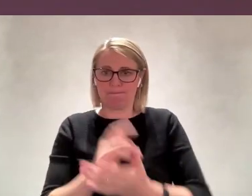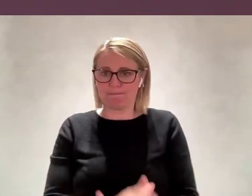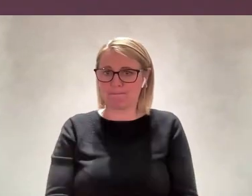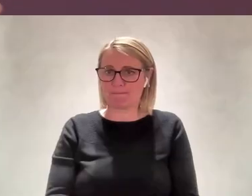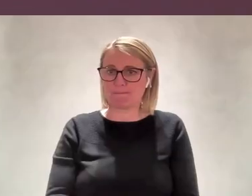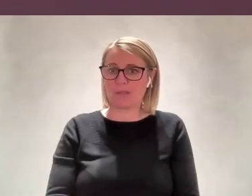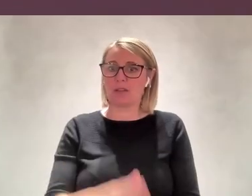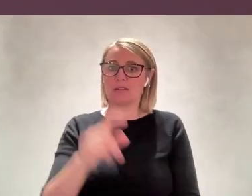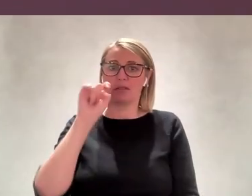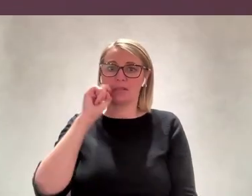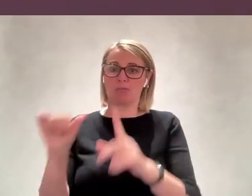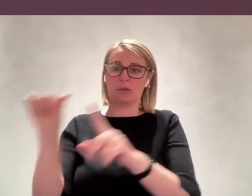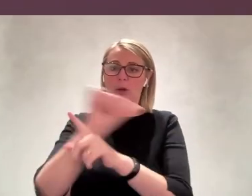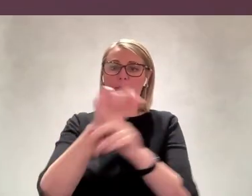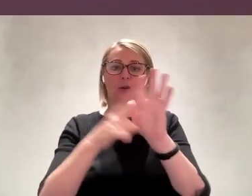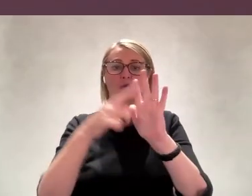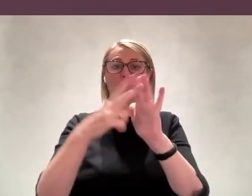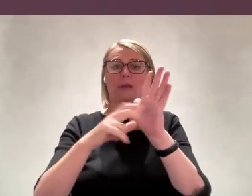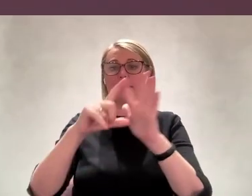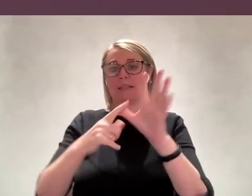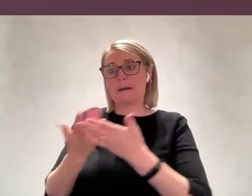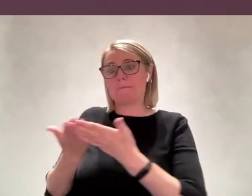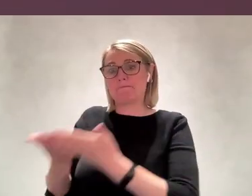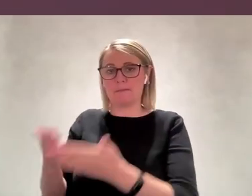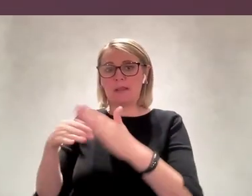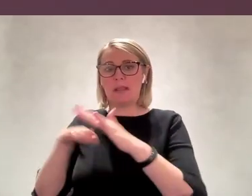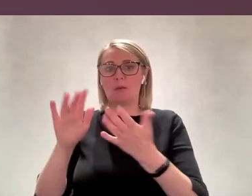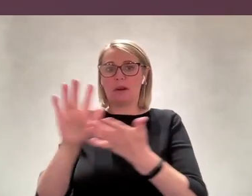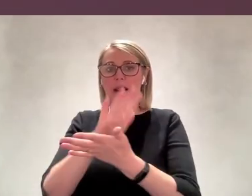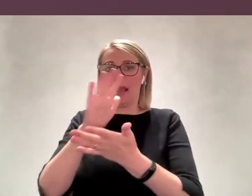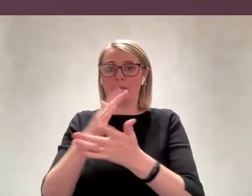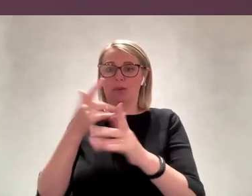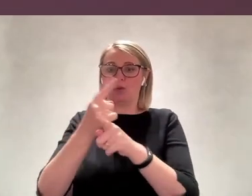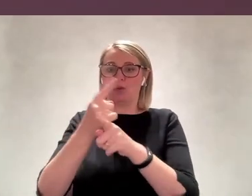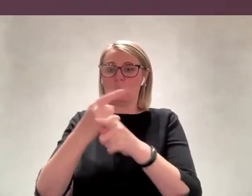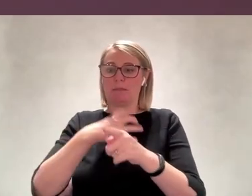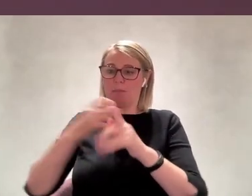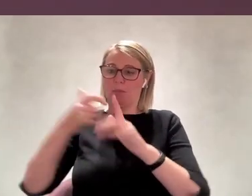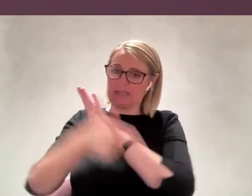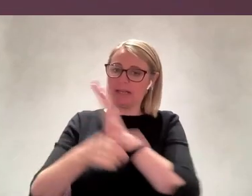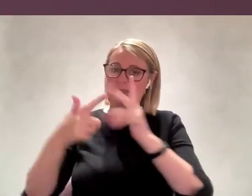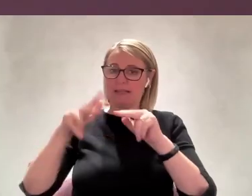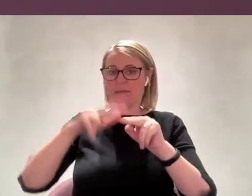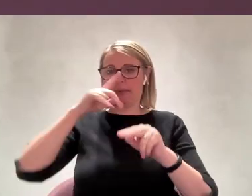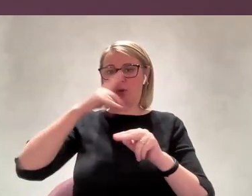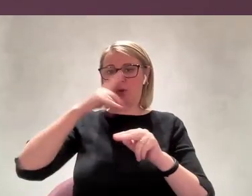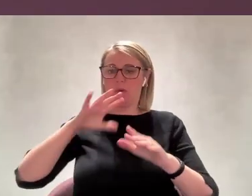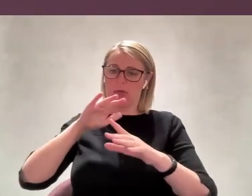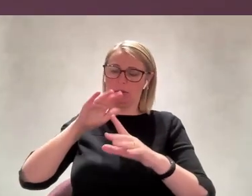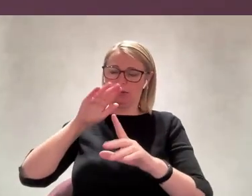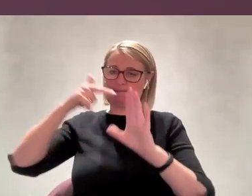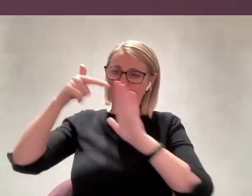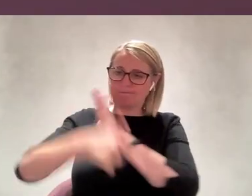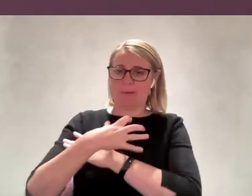So I'll hand back to Linda. And we're very happy to talk in more detail if anyone wants to reach out. Thank you.